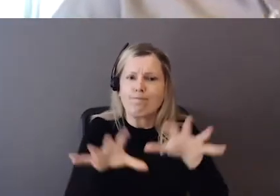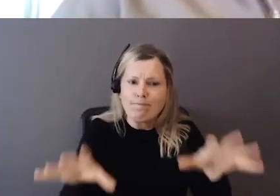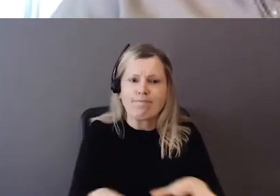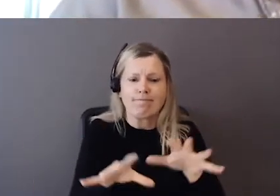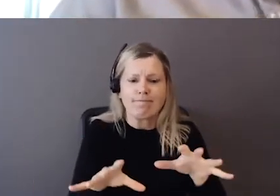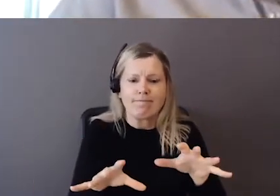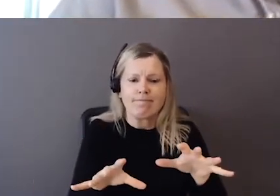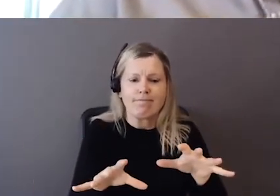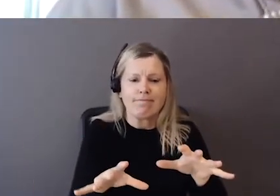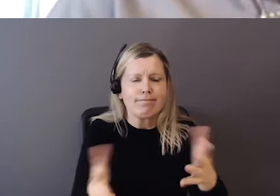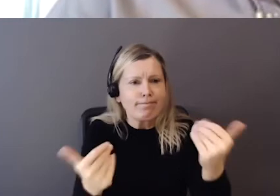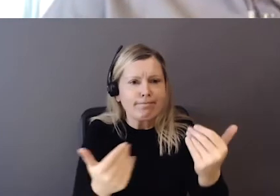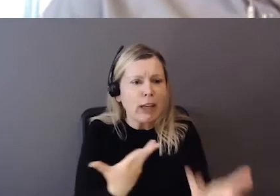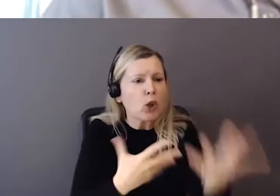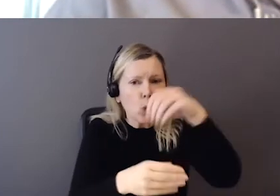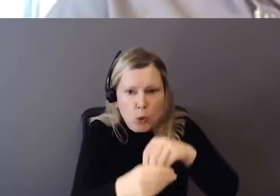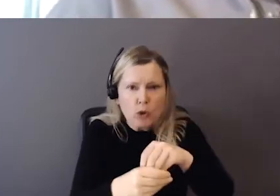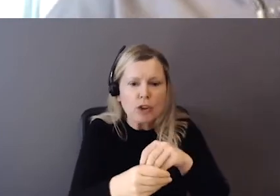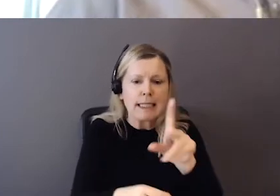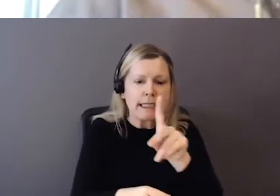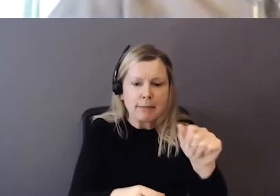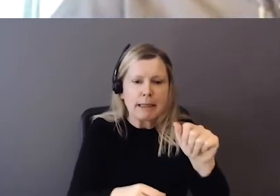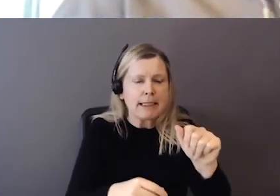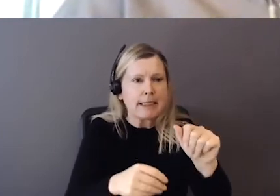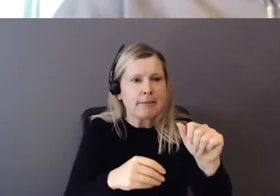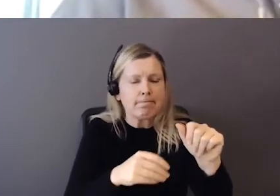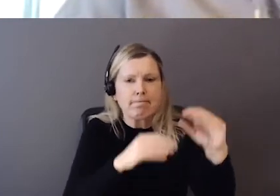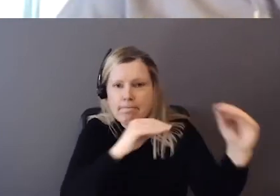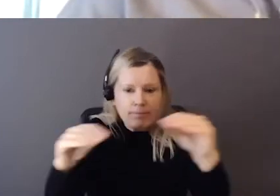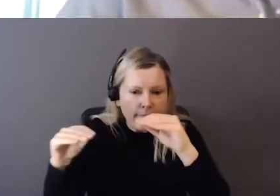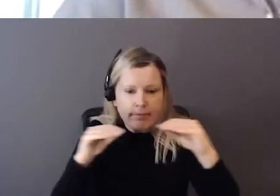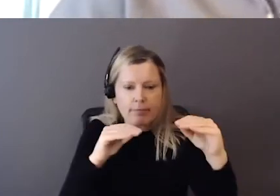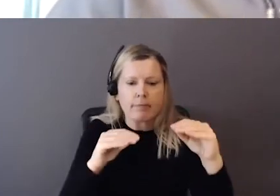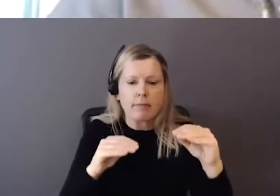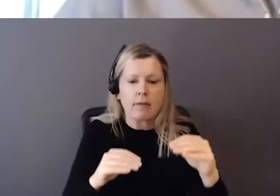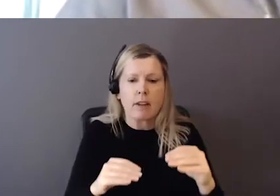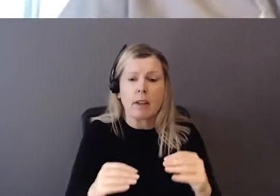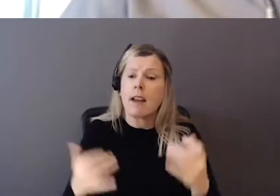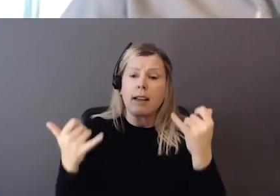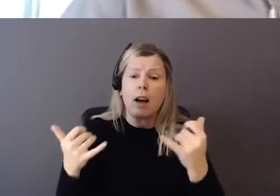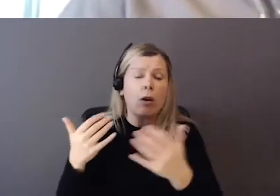around inclusion and disability. So, when we think about going forward, how can then